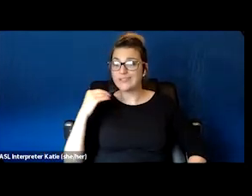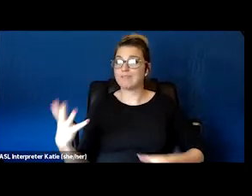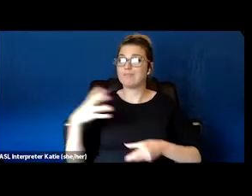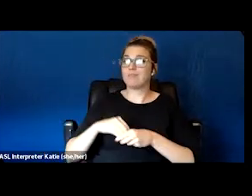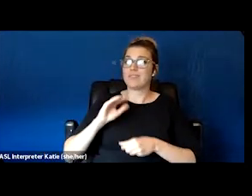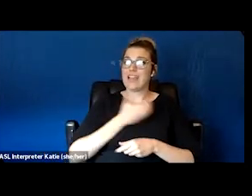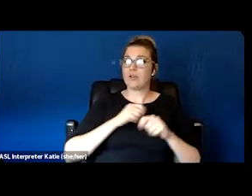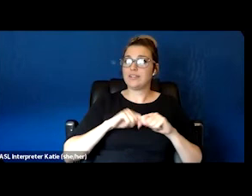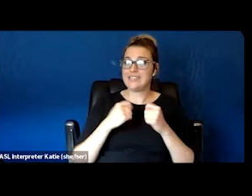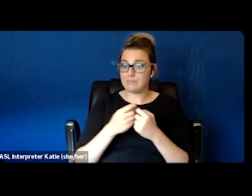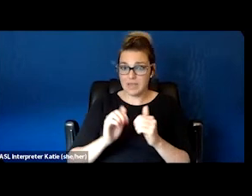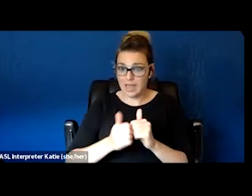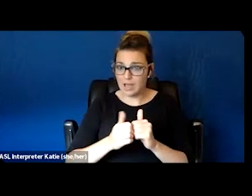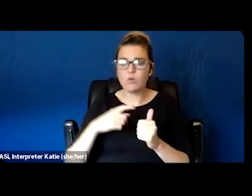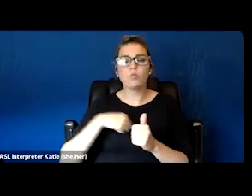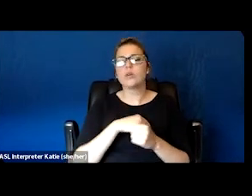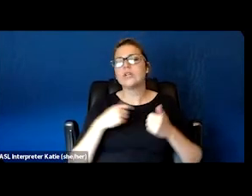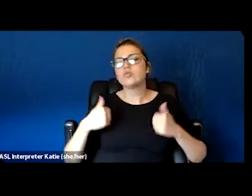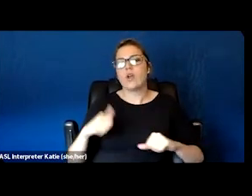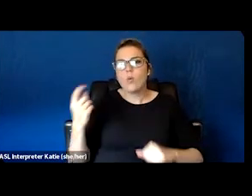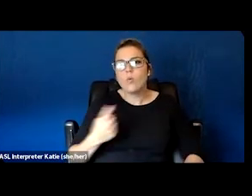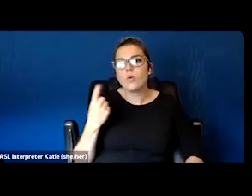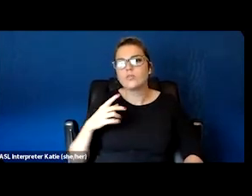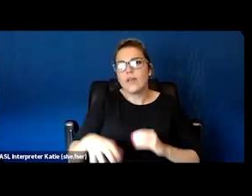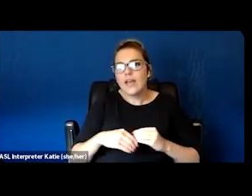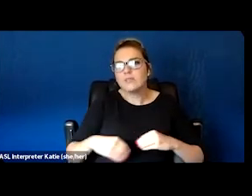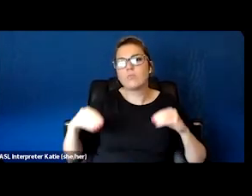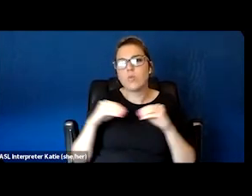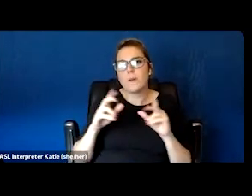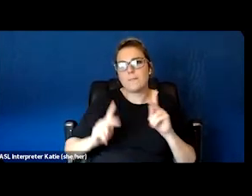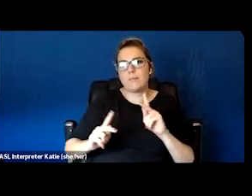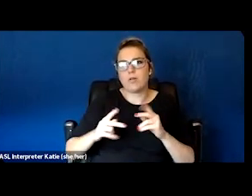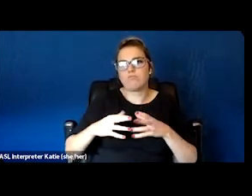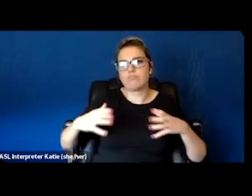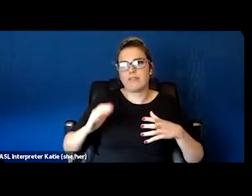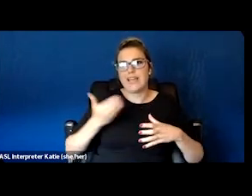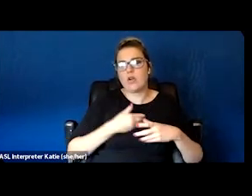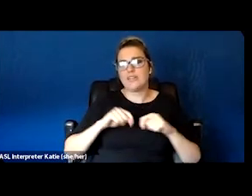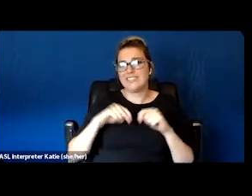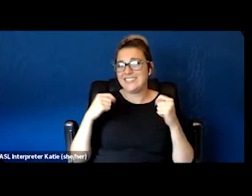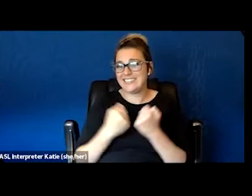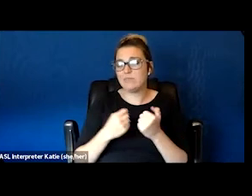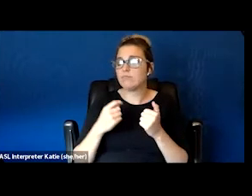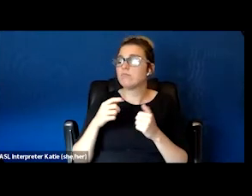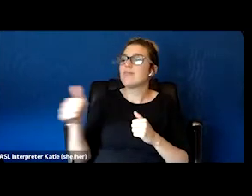to incorporate more people with lived experience. So we have actually quite a few different ways that we do this.